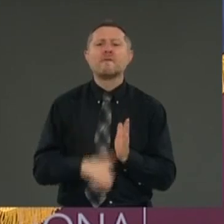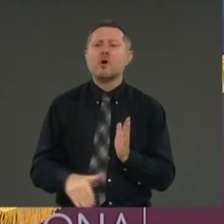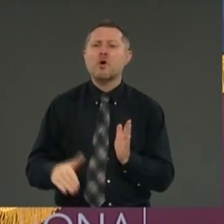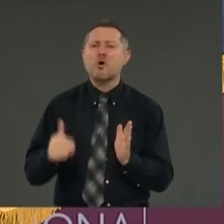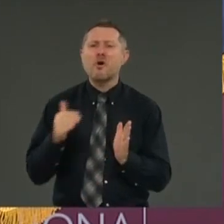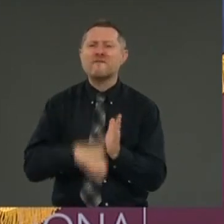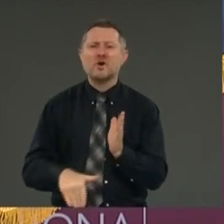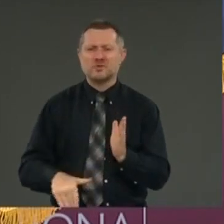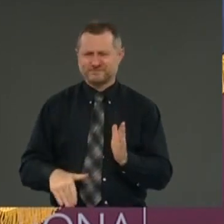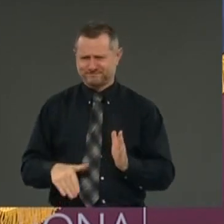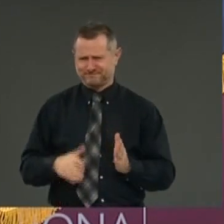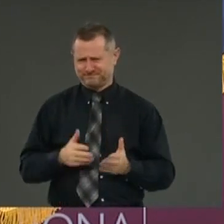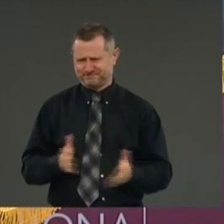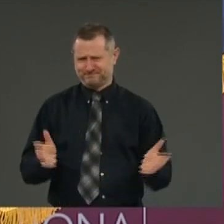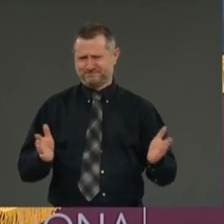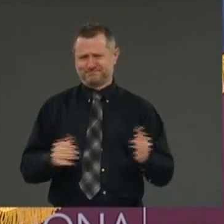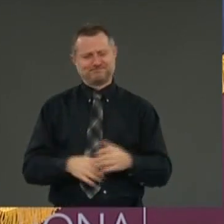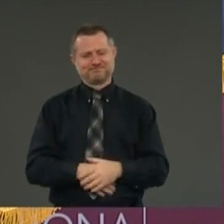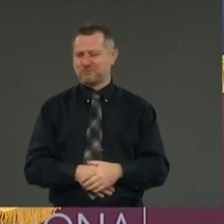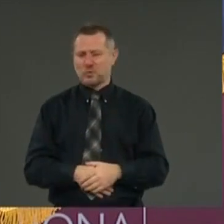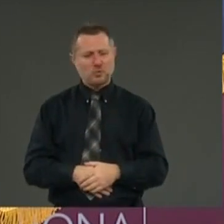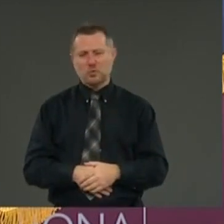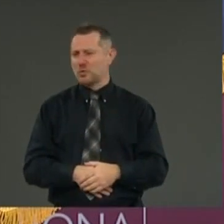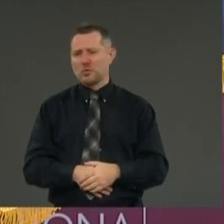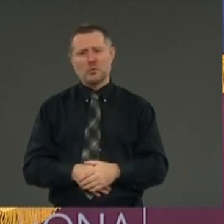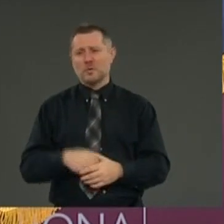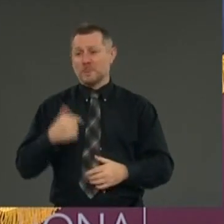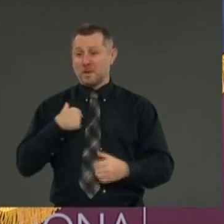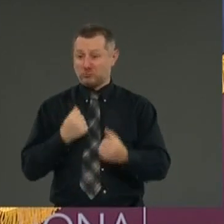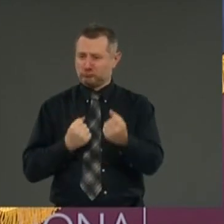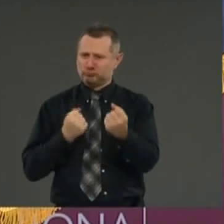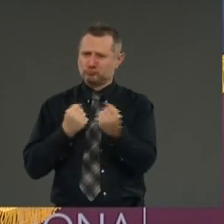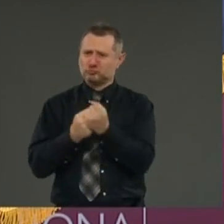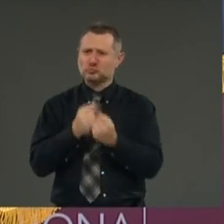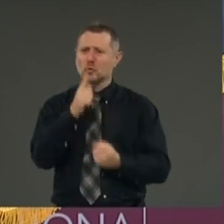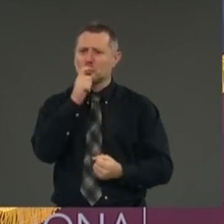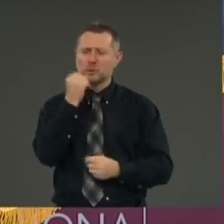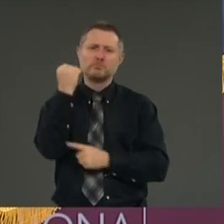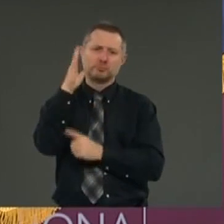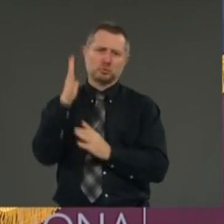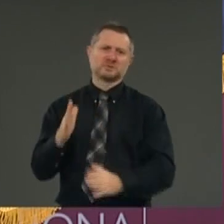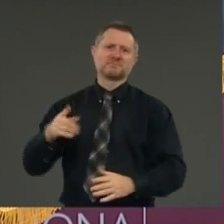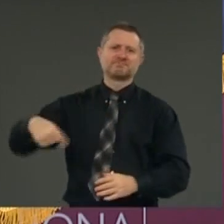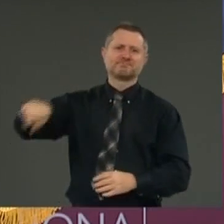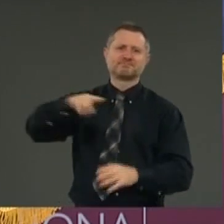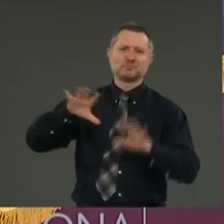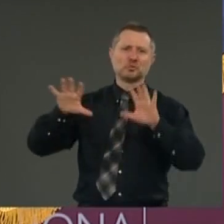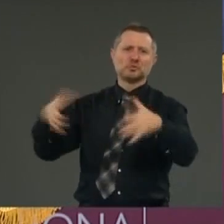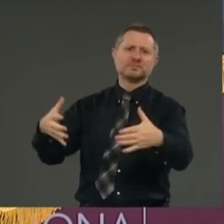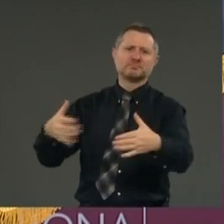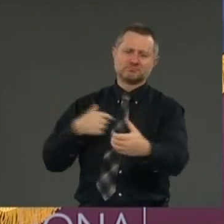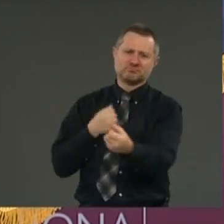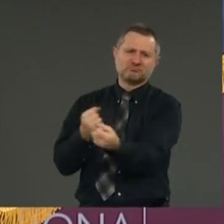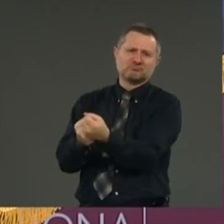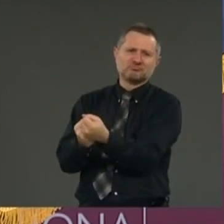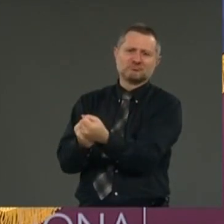AND OVER. AND OVER AGAIN. I STAND FIGURATIVELY WITH THE